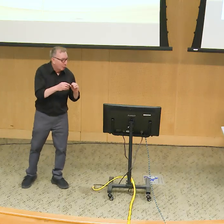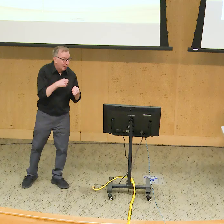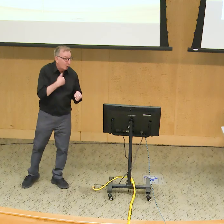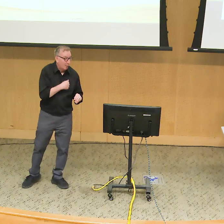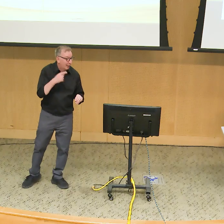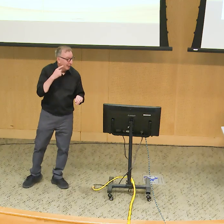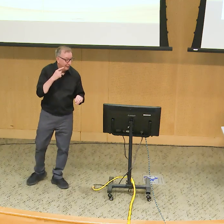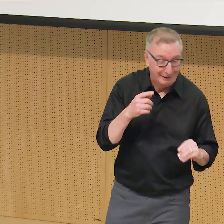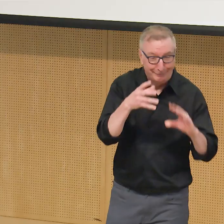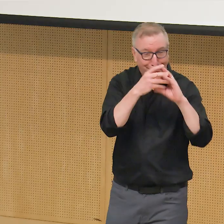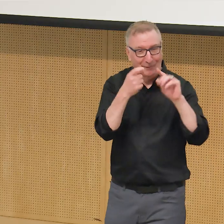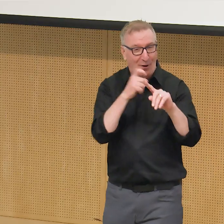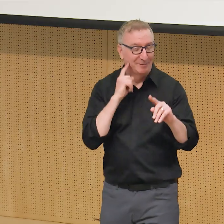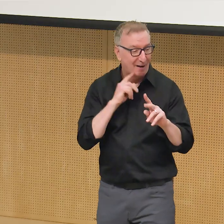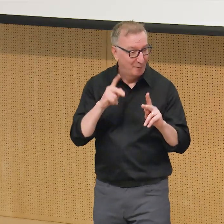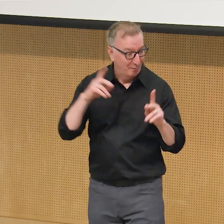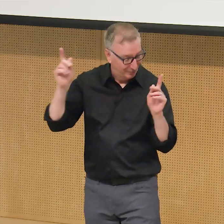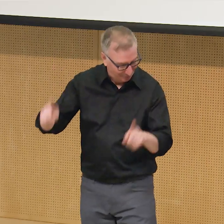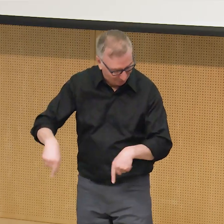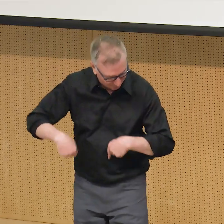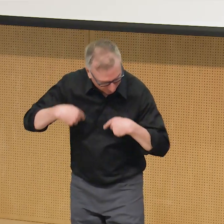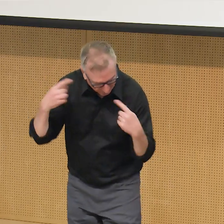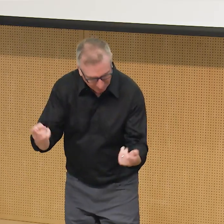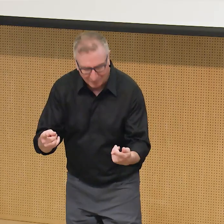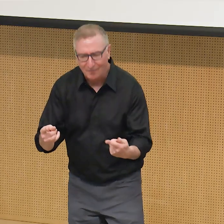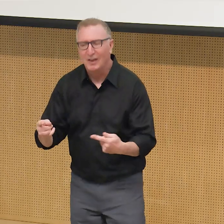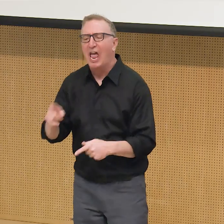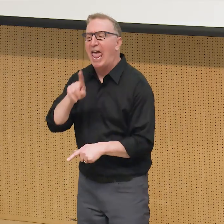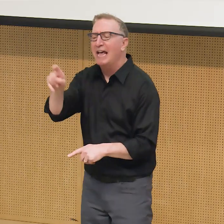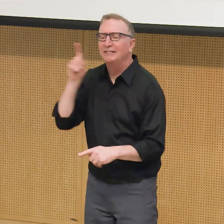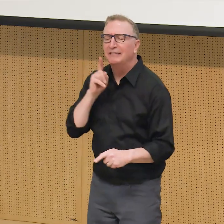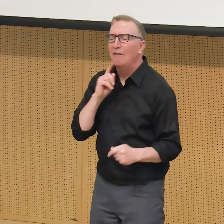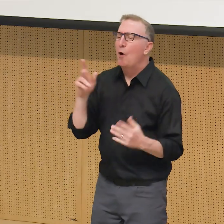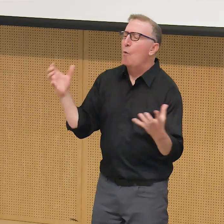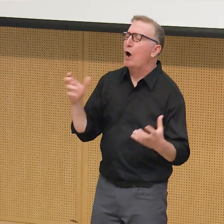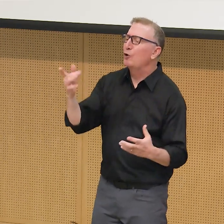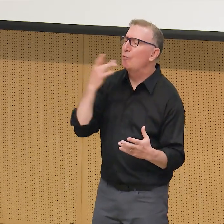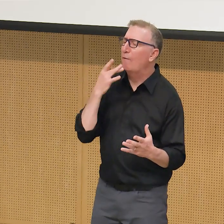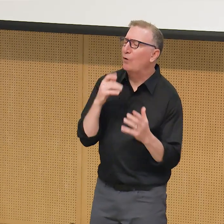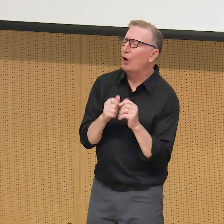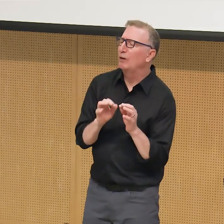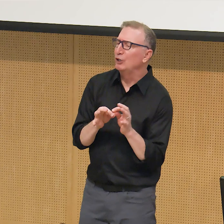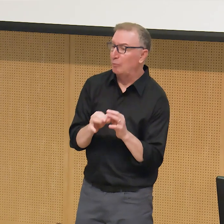I know it's the same old story from Deaf people after generations and generations.